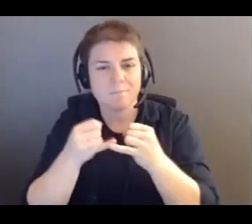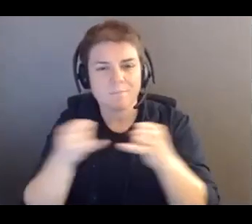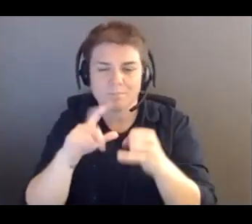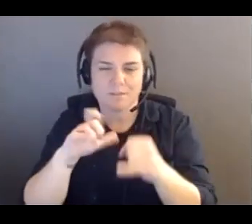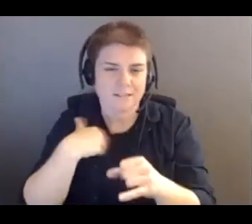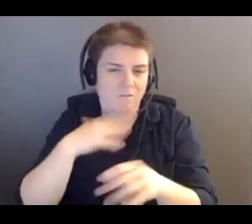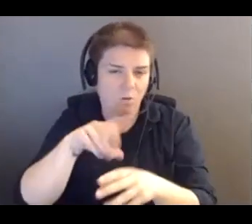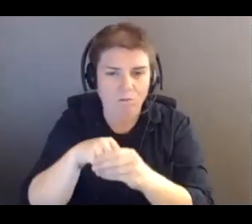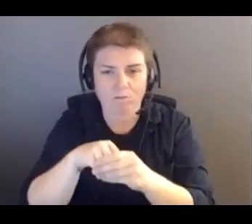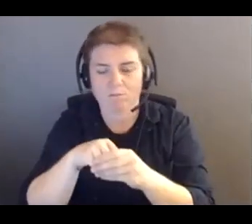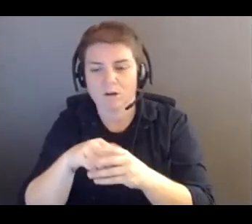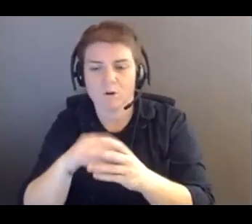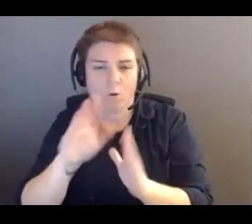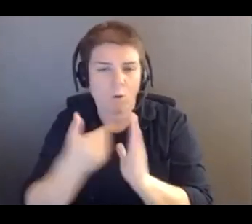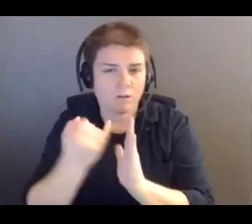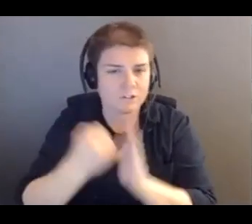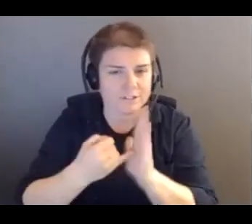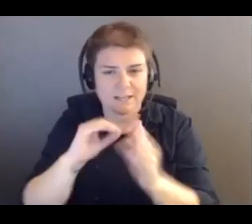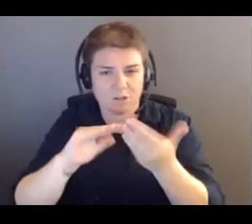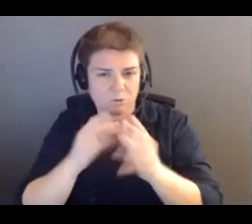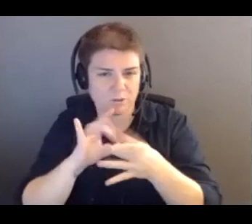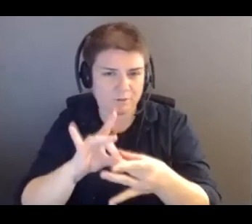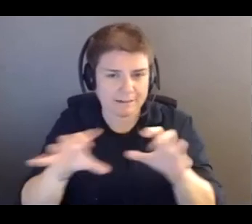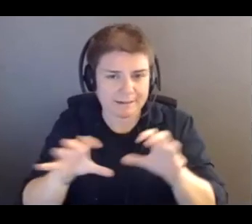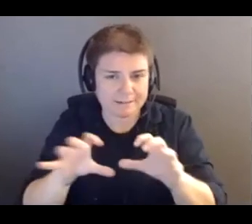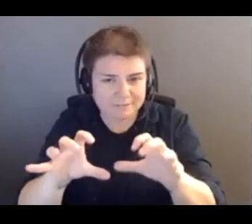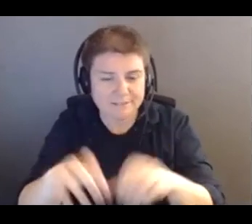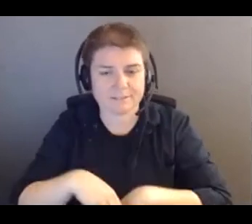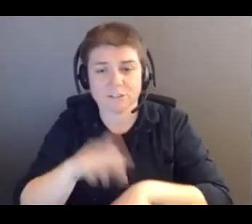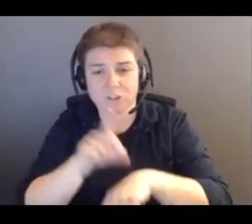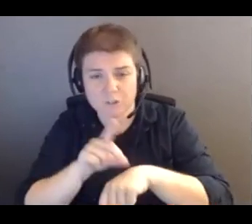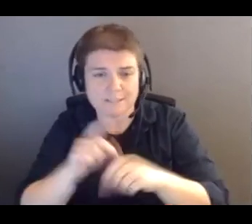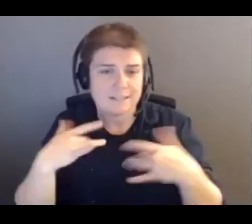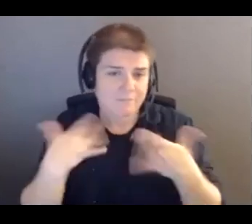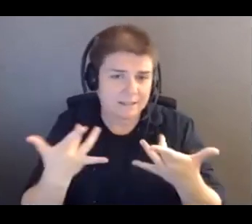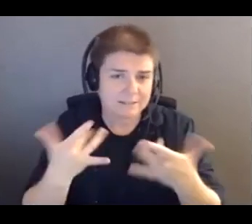artistic and community-related activities, tasks, events, milestones, and deadlines.